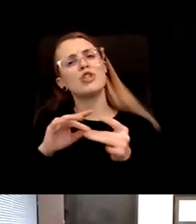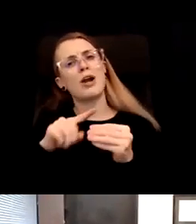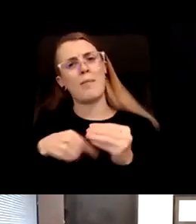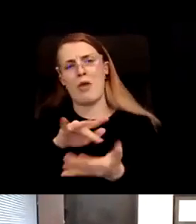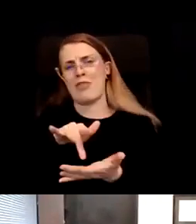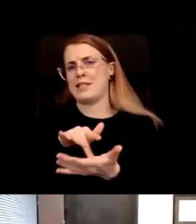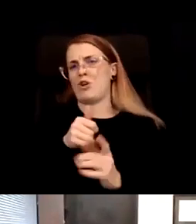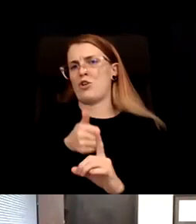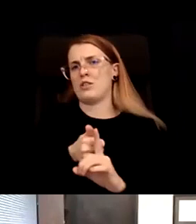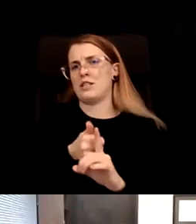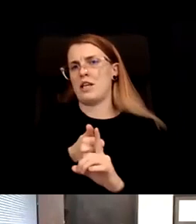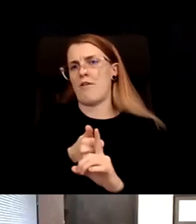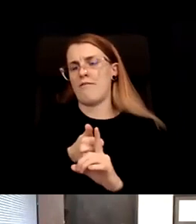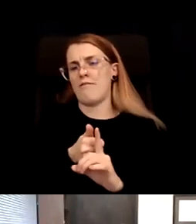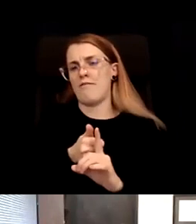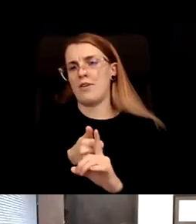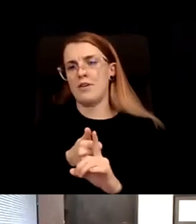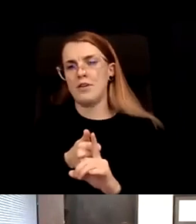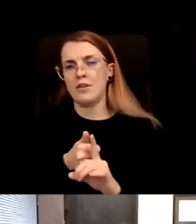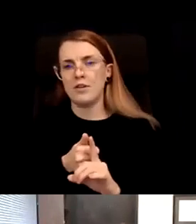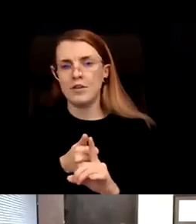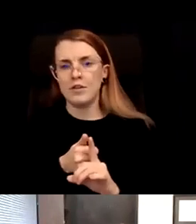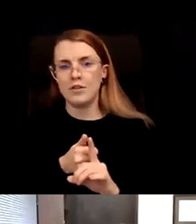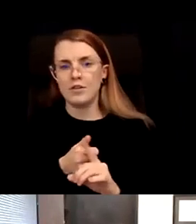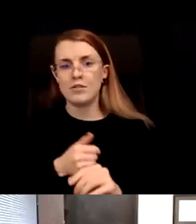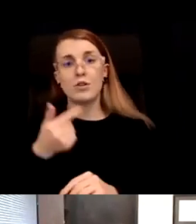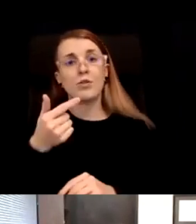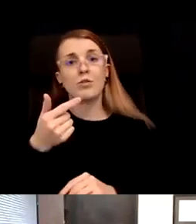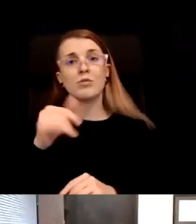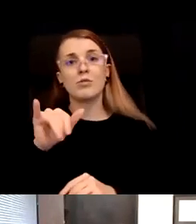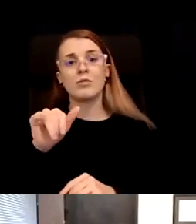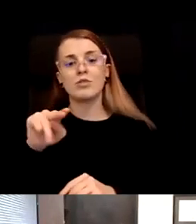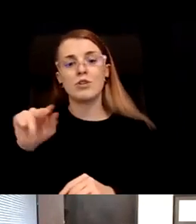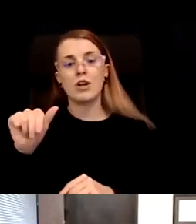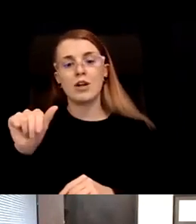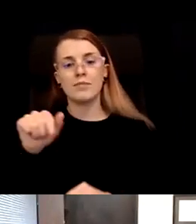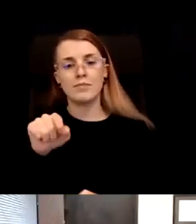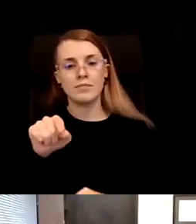So John could you tell us a little bit about Helen Farabee Centers. Certainly.